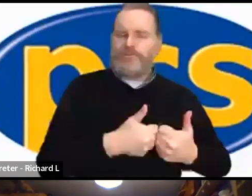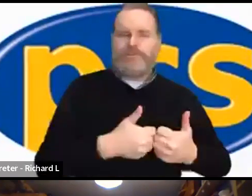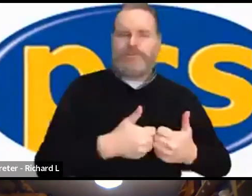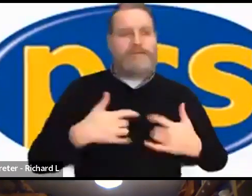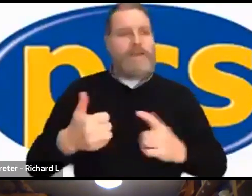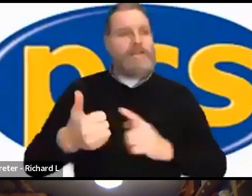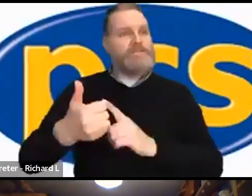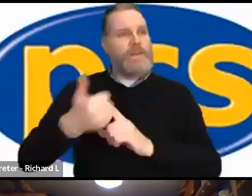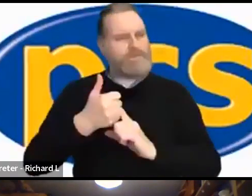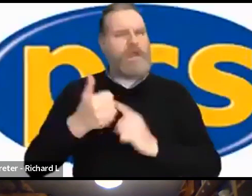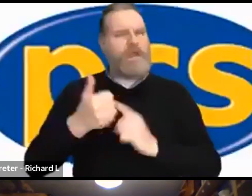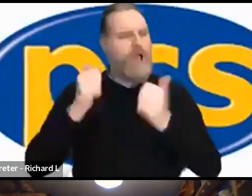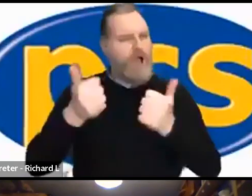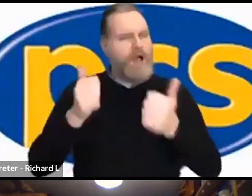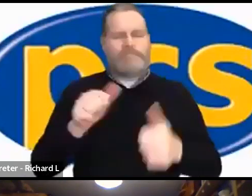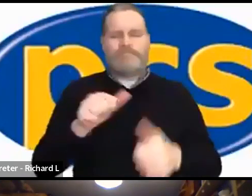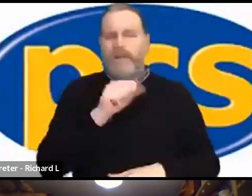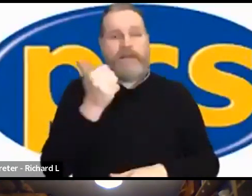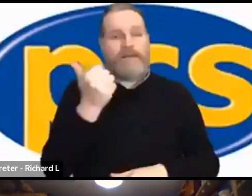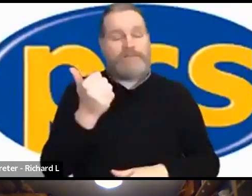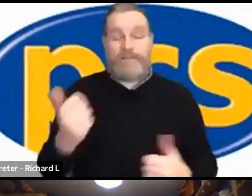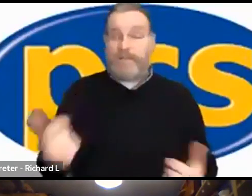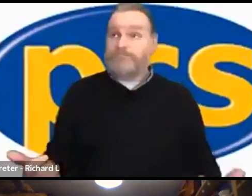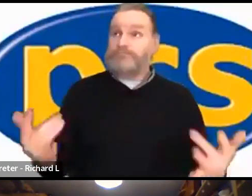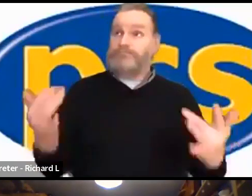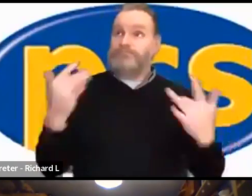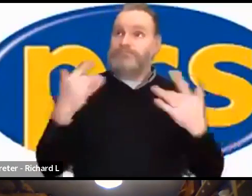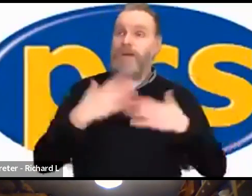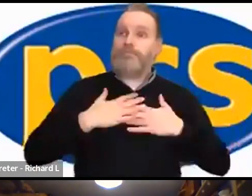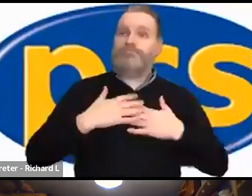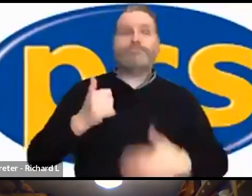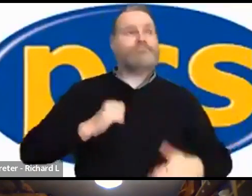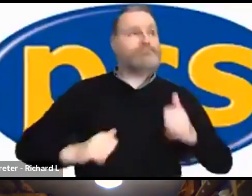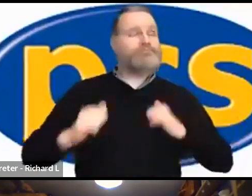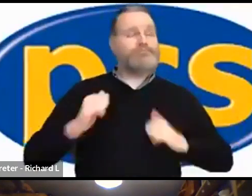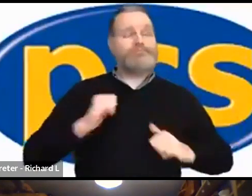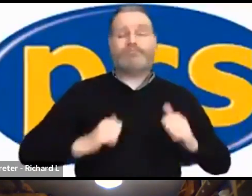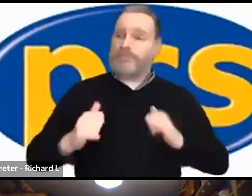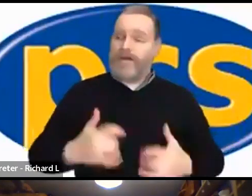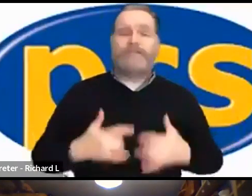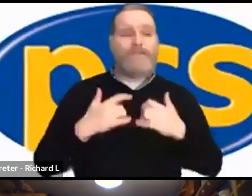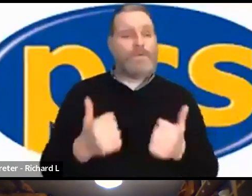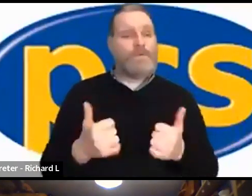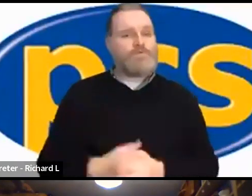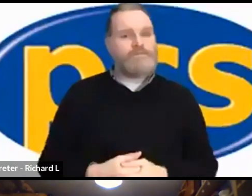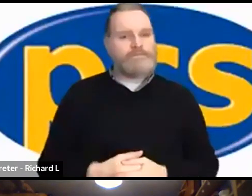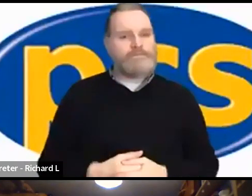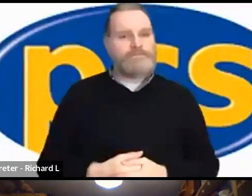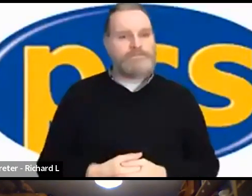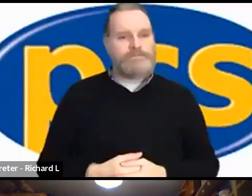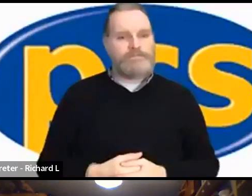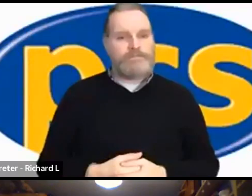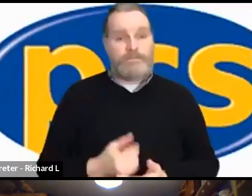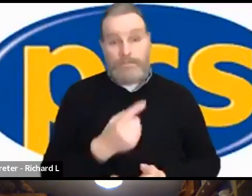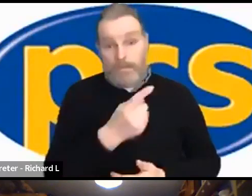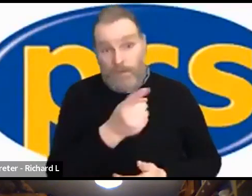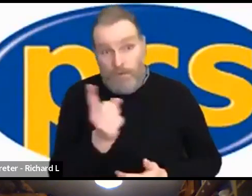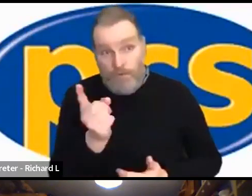that you get from most people from those people from those people. Is overwhelming at times Is overwhelming at times, and